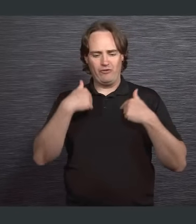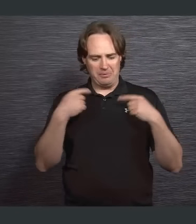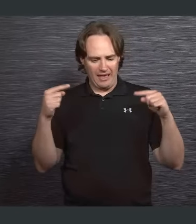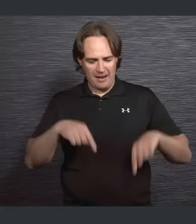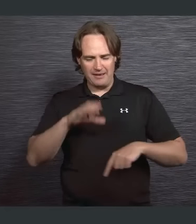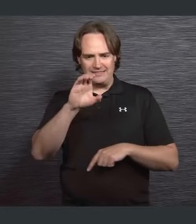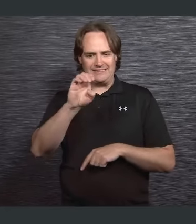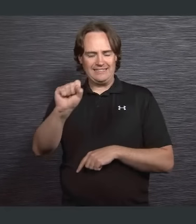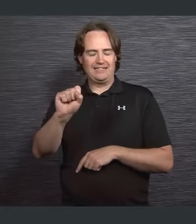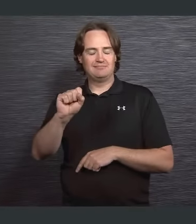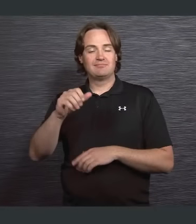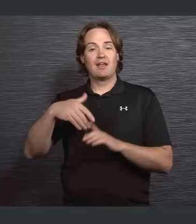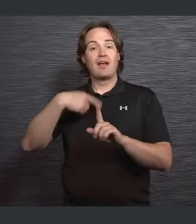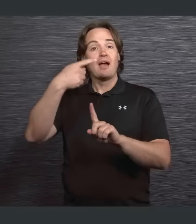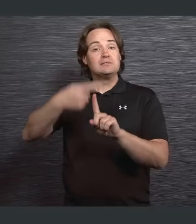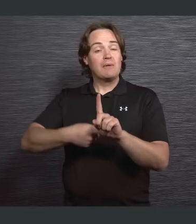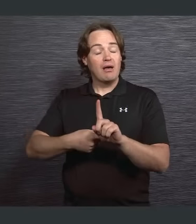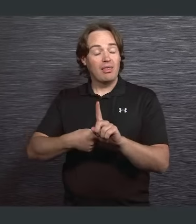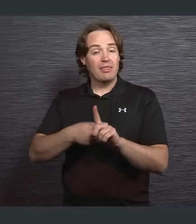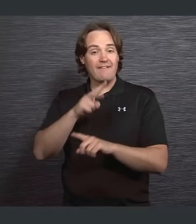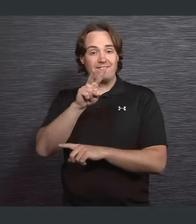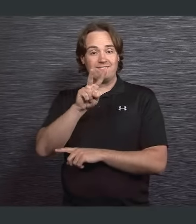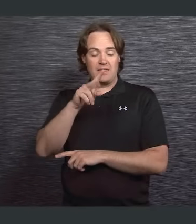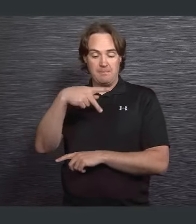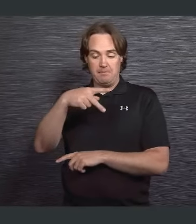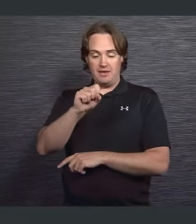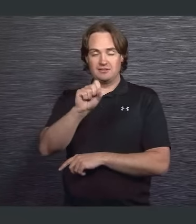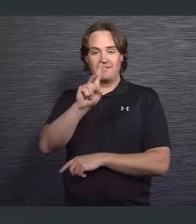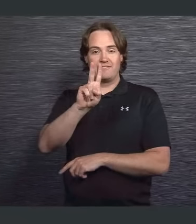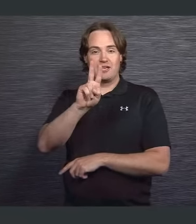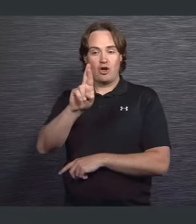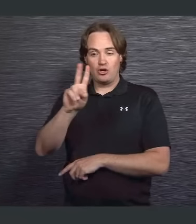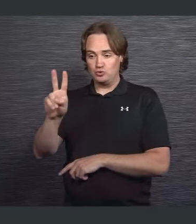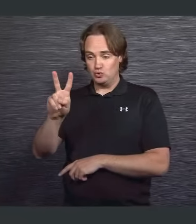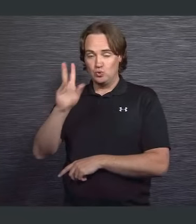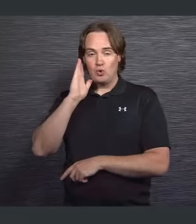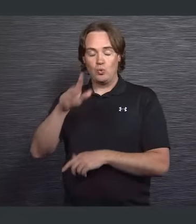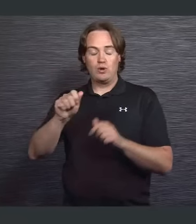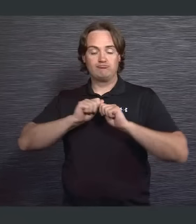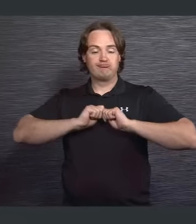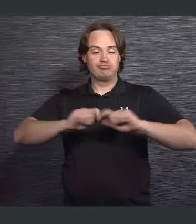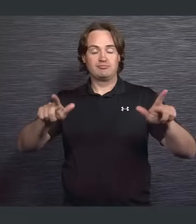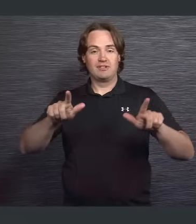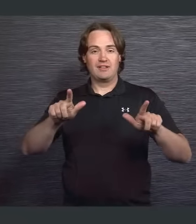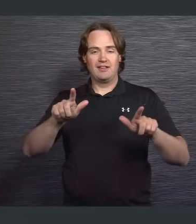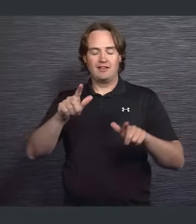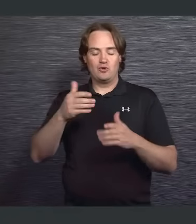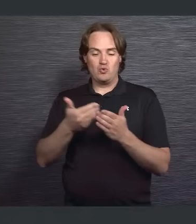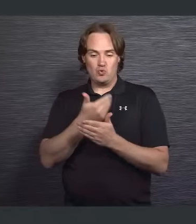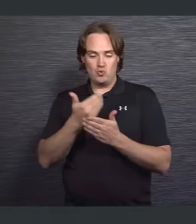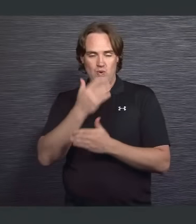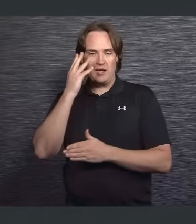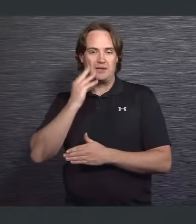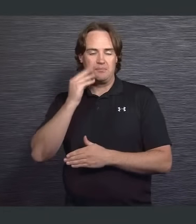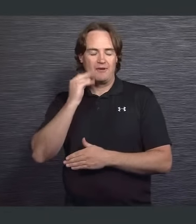Next month, PlayStation VR2 launches a new generation of virtual reality experiences that